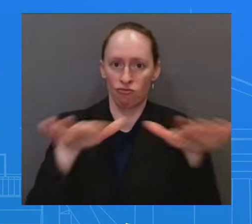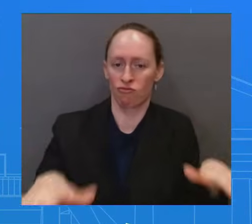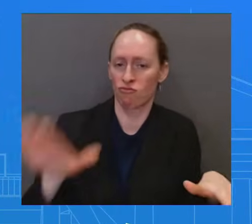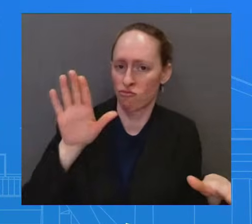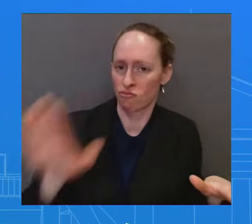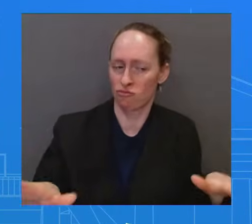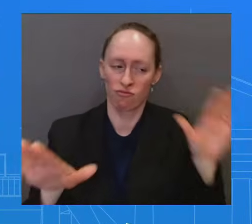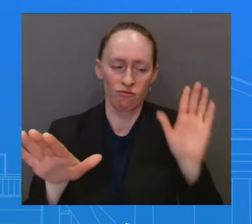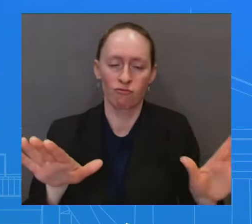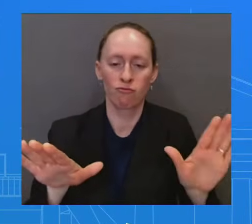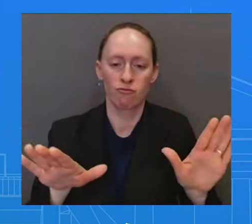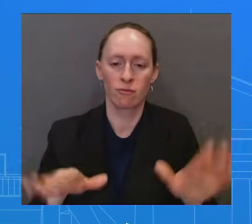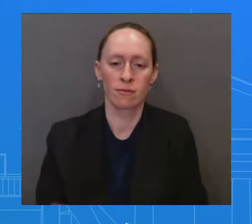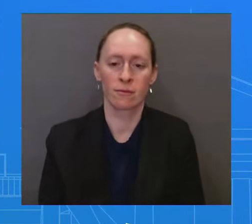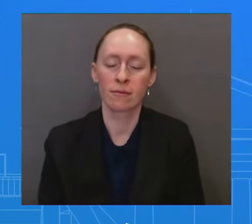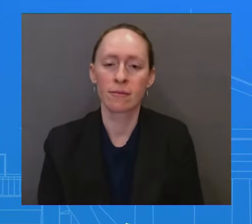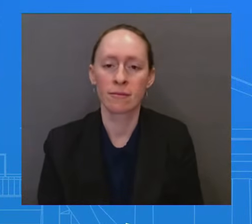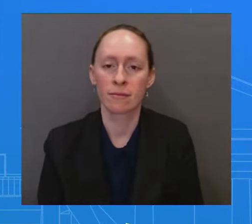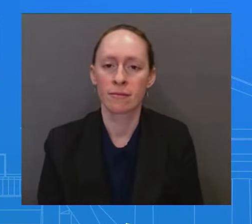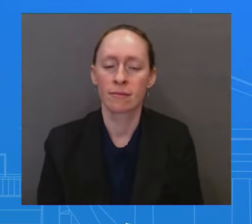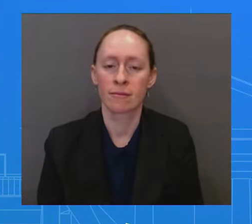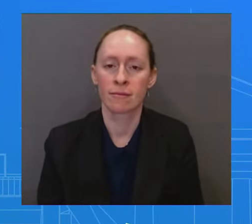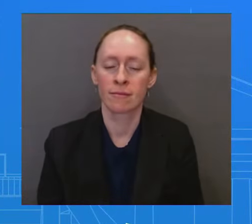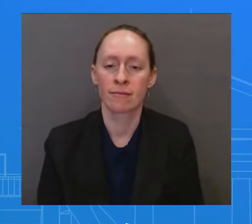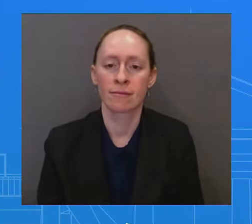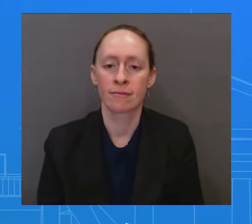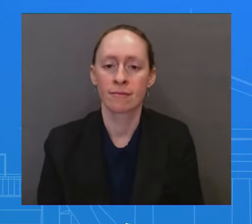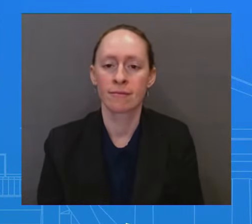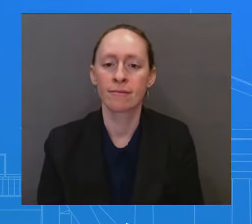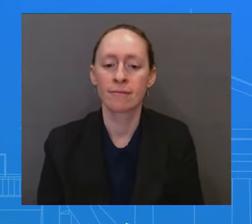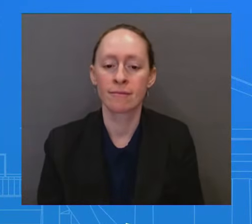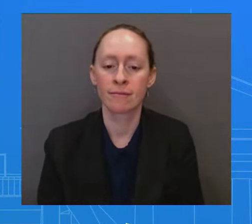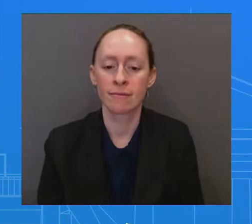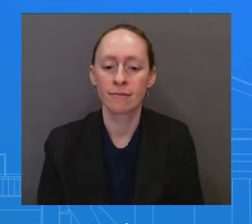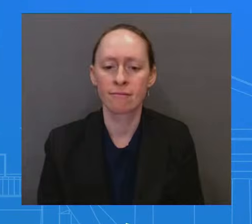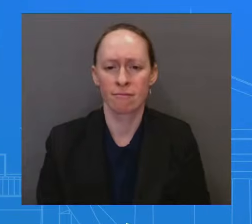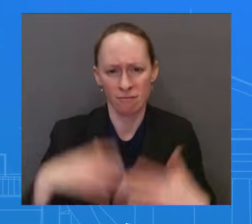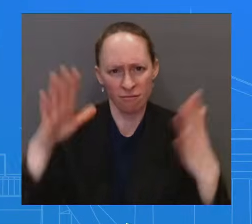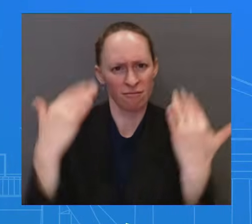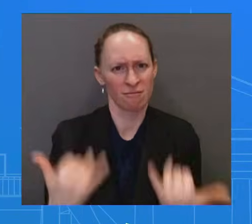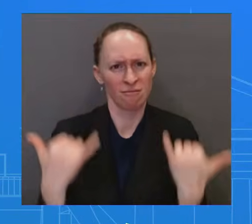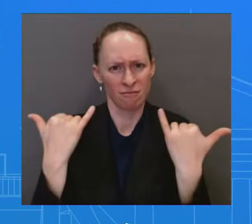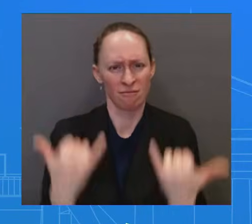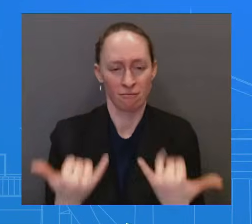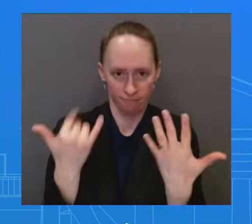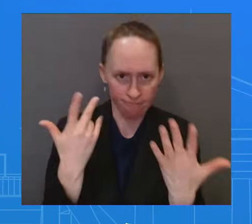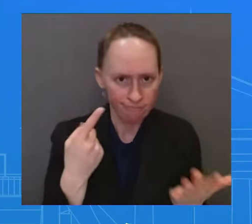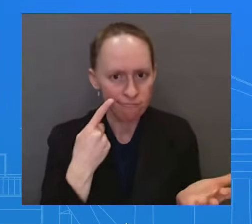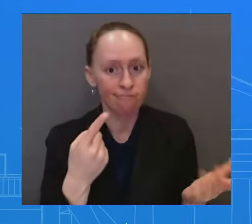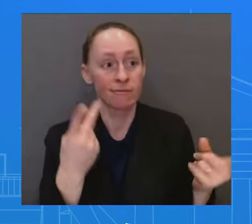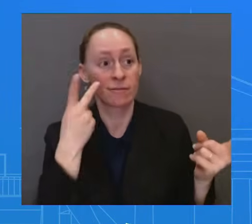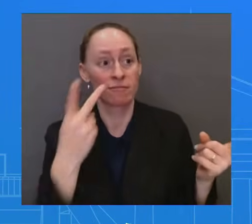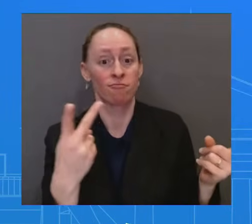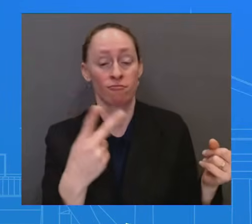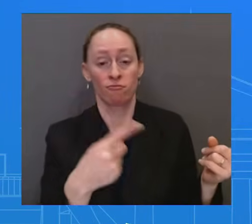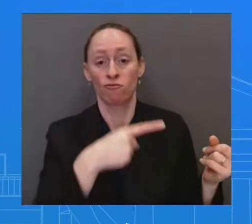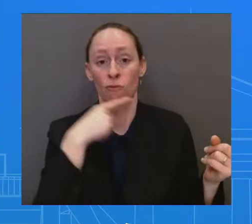can be used to help fund Ukraine. Are you able to speak to that specifically or more broadly to what you will do if you do not get a supplemental?